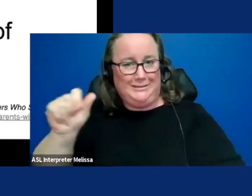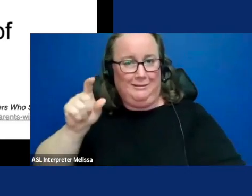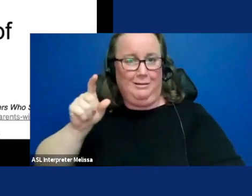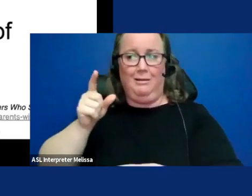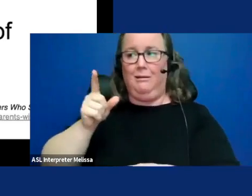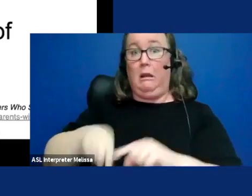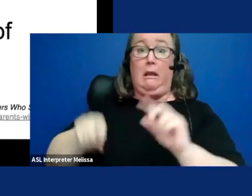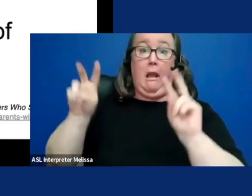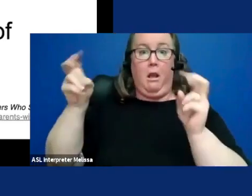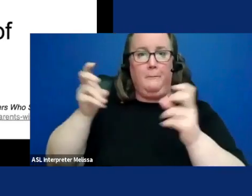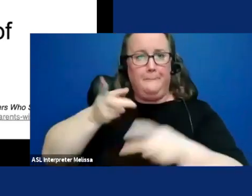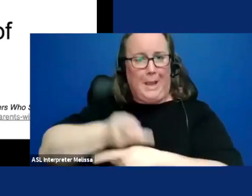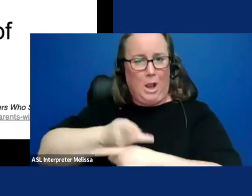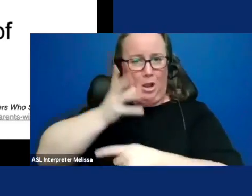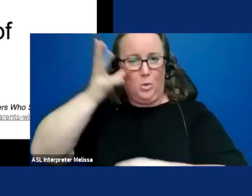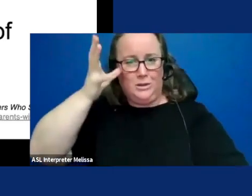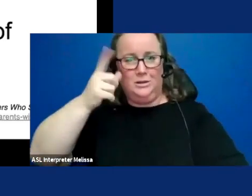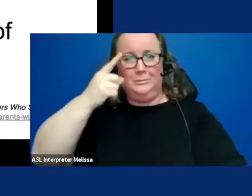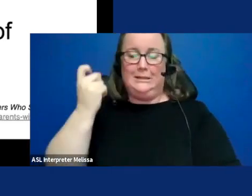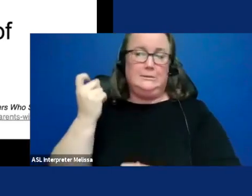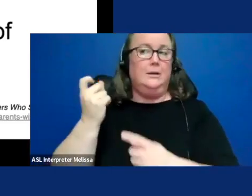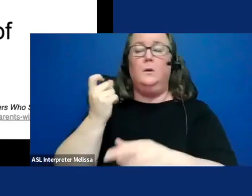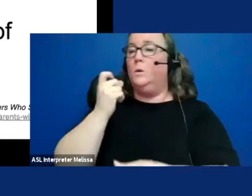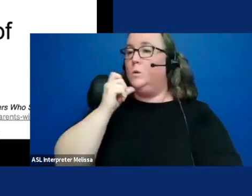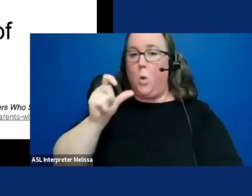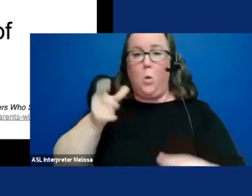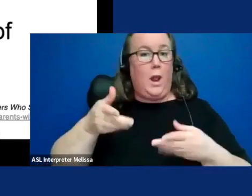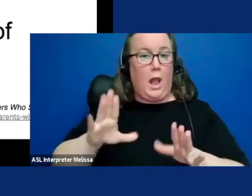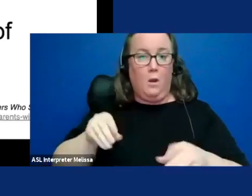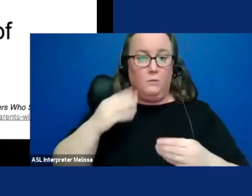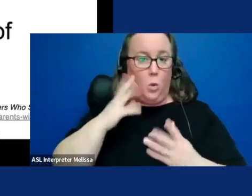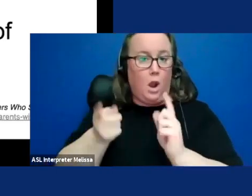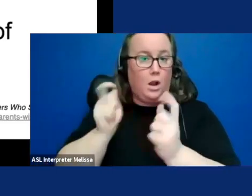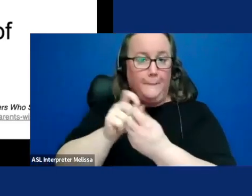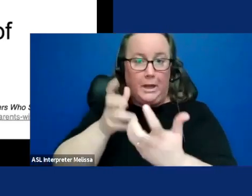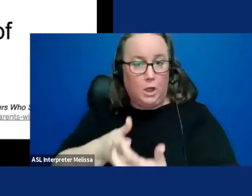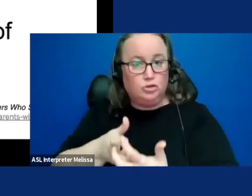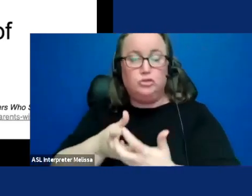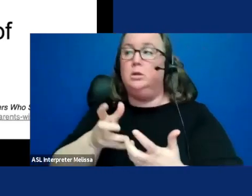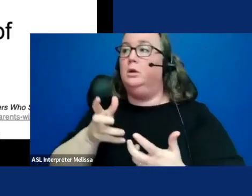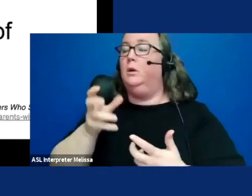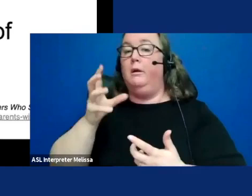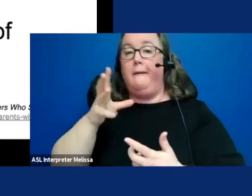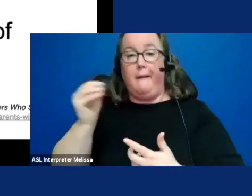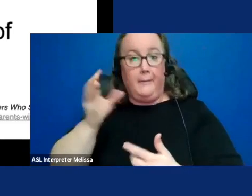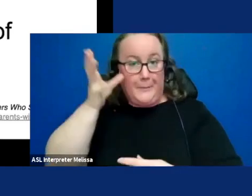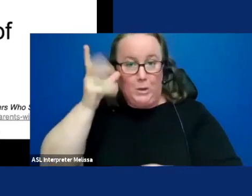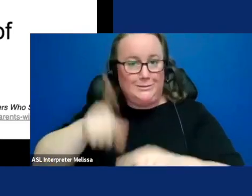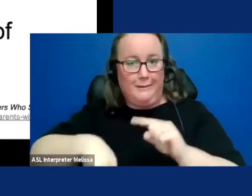offer parents tailored accommodations or services, and so parents aren't able to progress in the reunification plan and